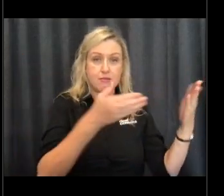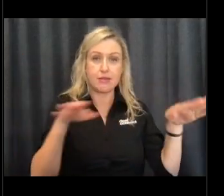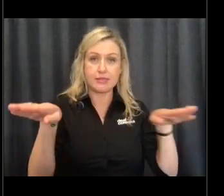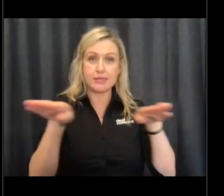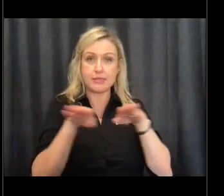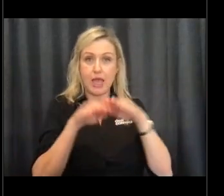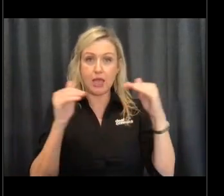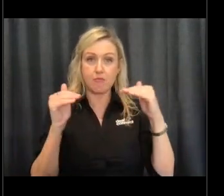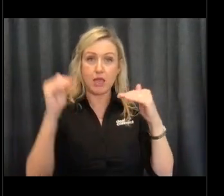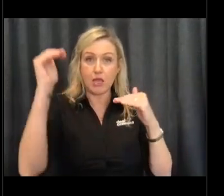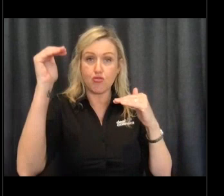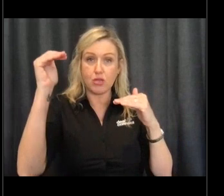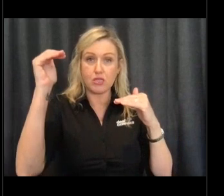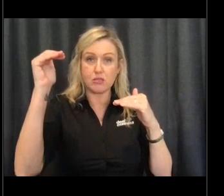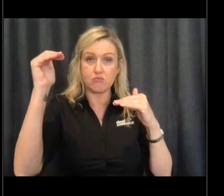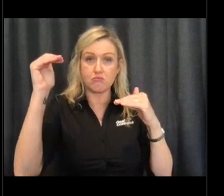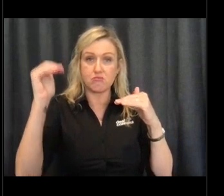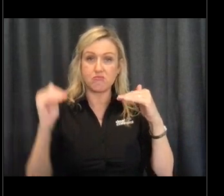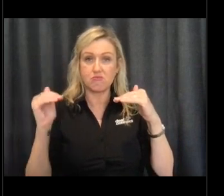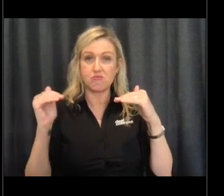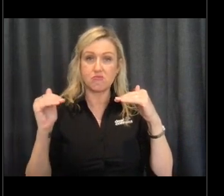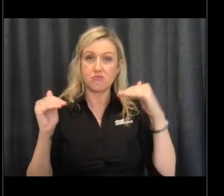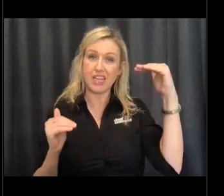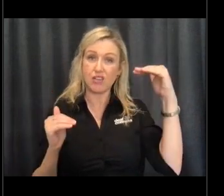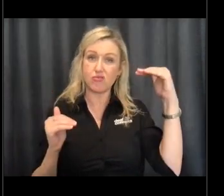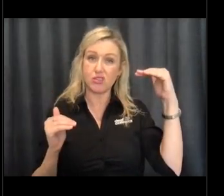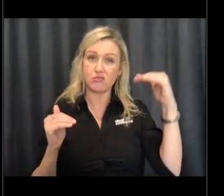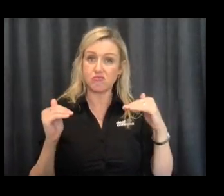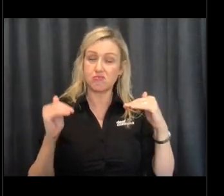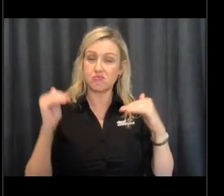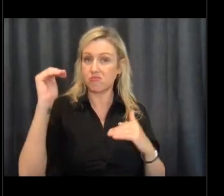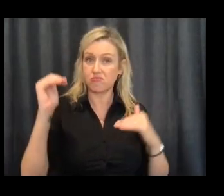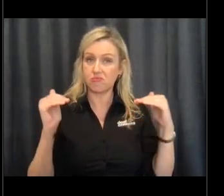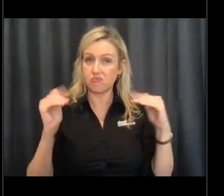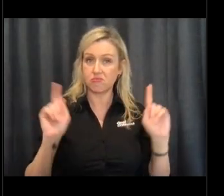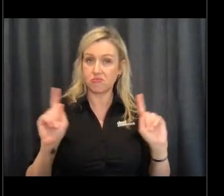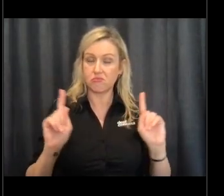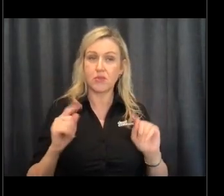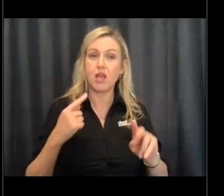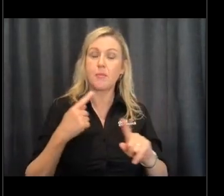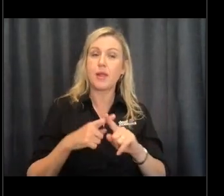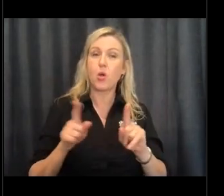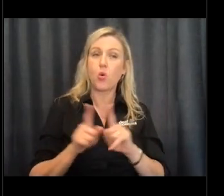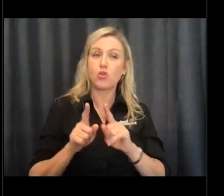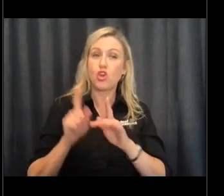being aware of all of that. The other thing to think about is the insurer doesn't actually have to insure you just because